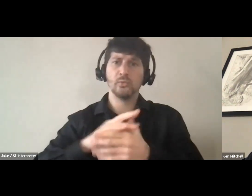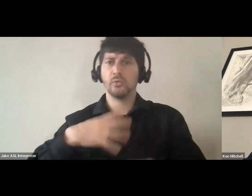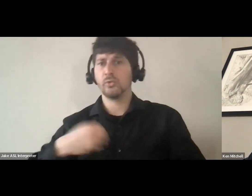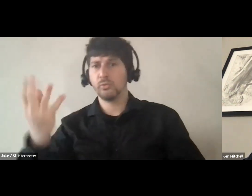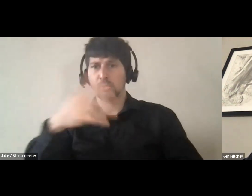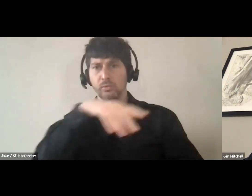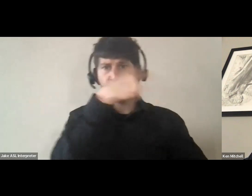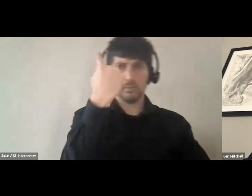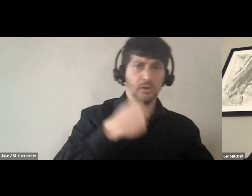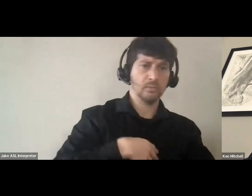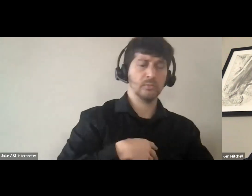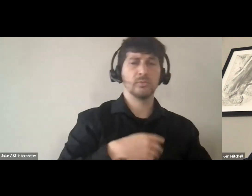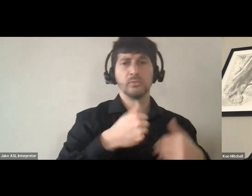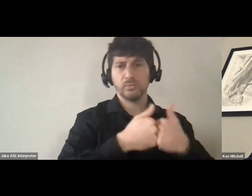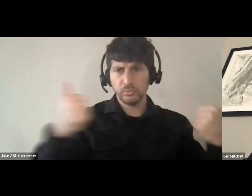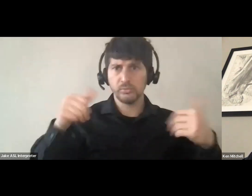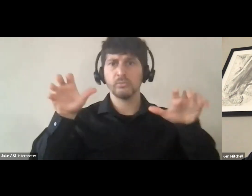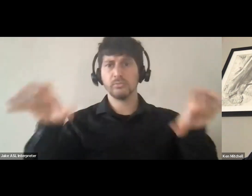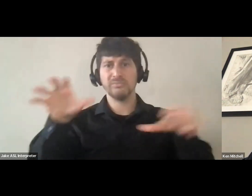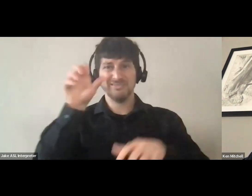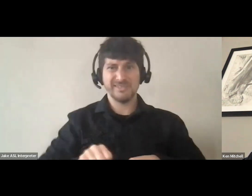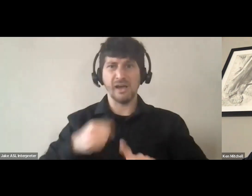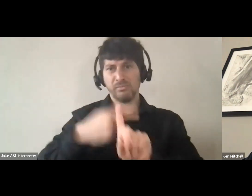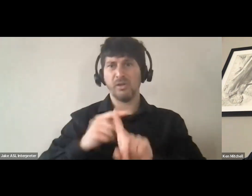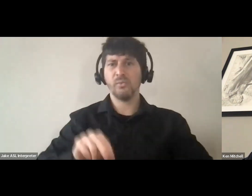So one of the things I remember that was kind of the same in both is that growing up, I went to segregated schools.